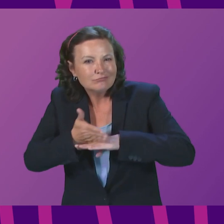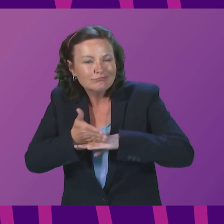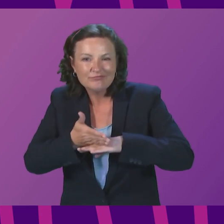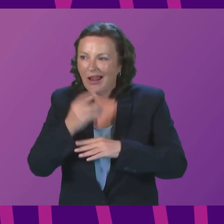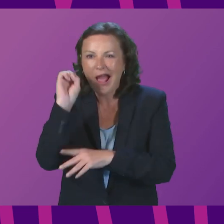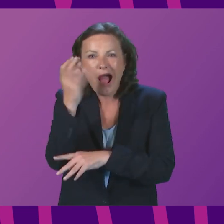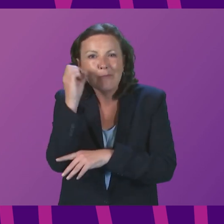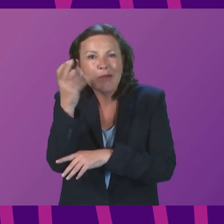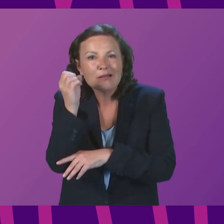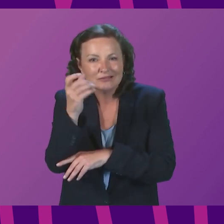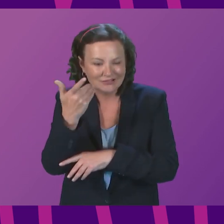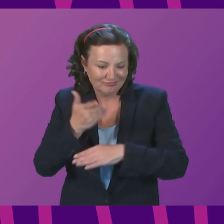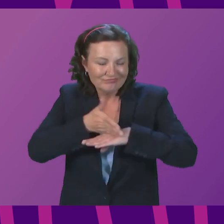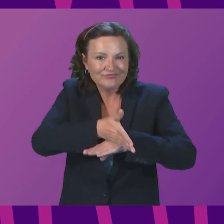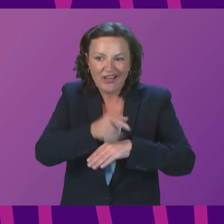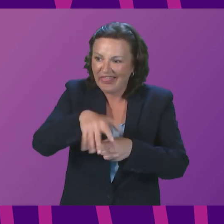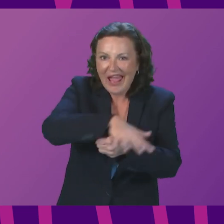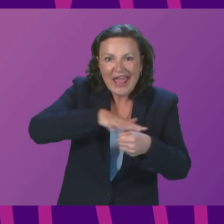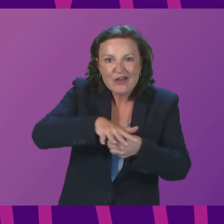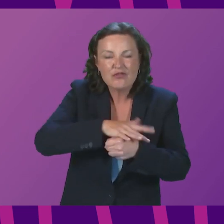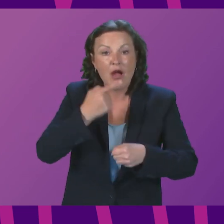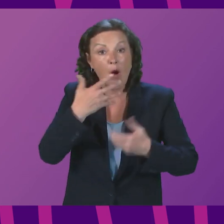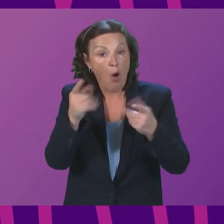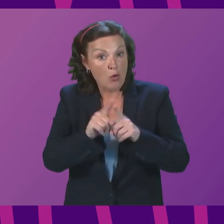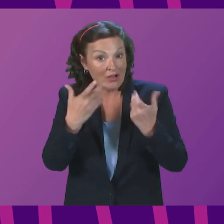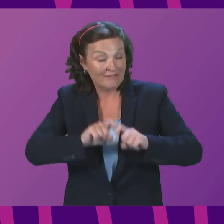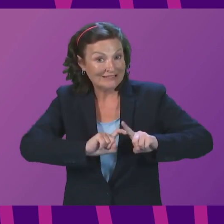Service, creating “Covid sense” posters in multiple languages and formats, and developing